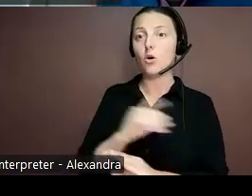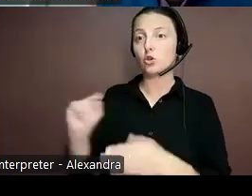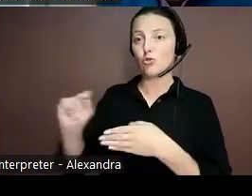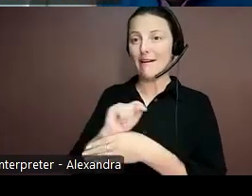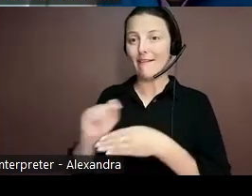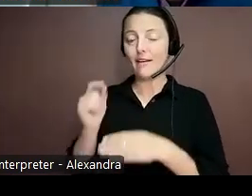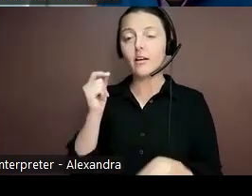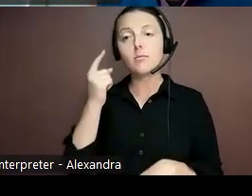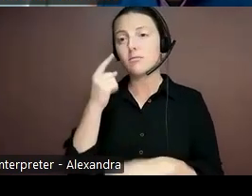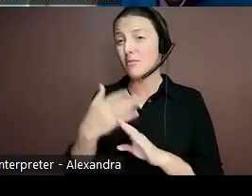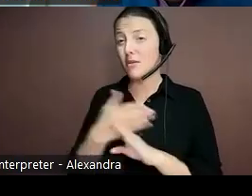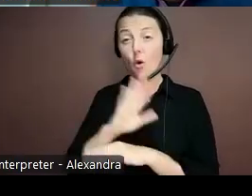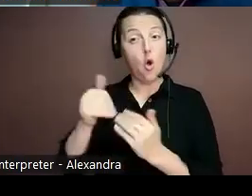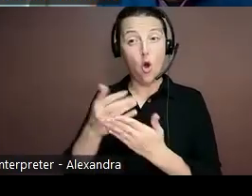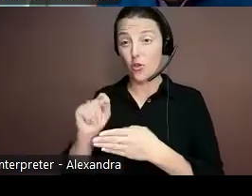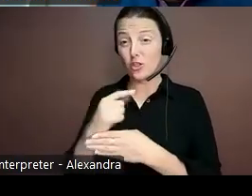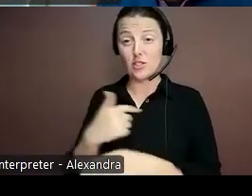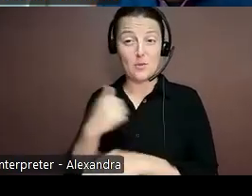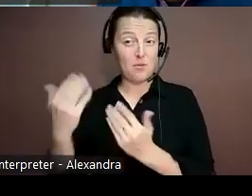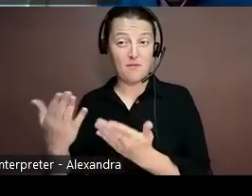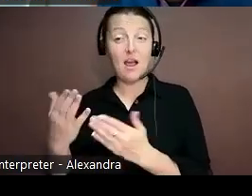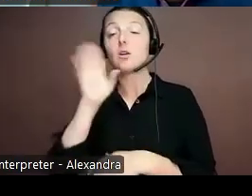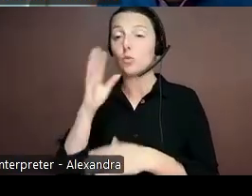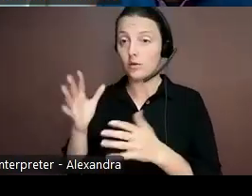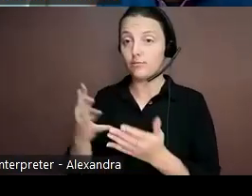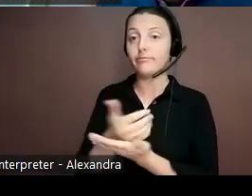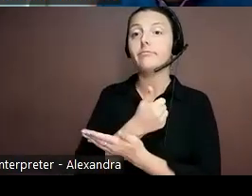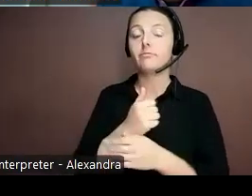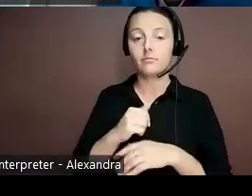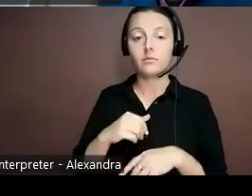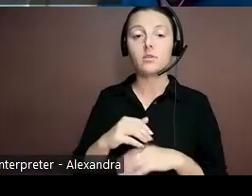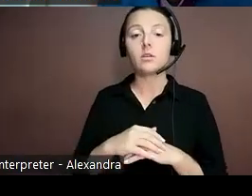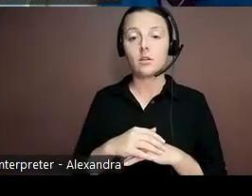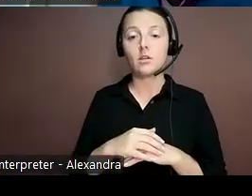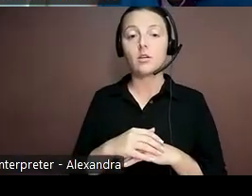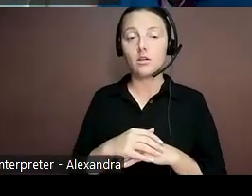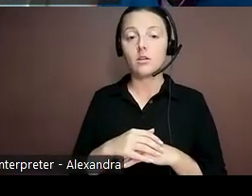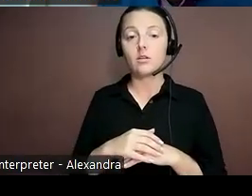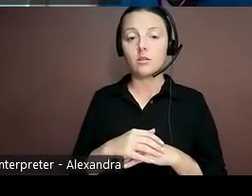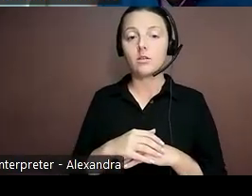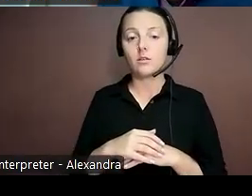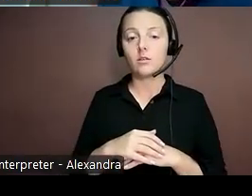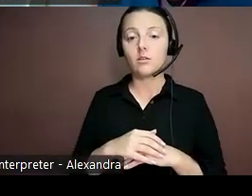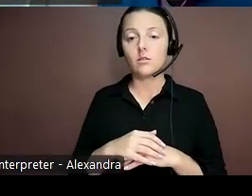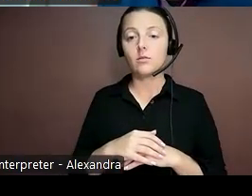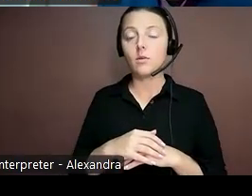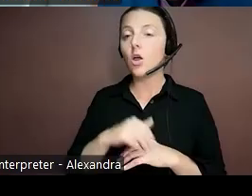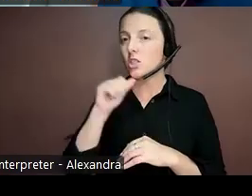we noticed was that the conversations that uh not just the information but the um the process of